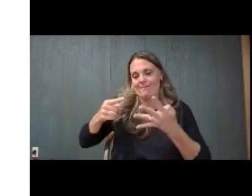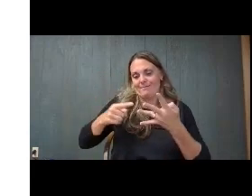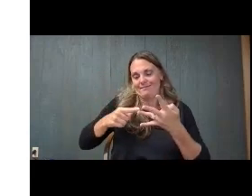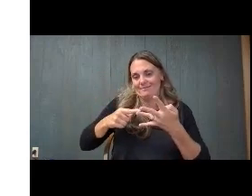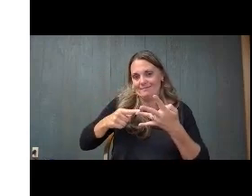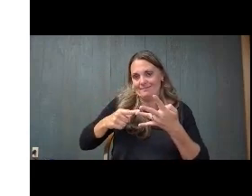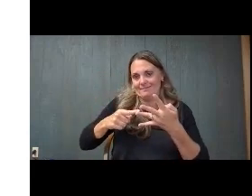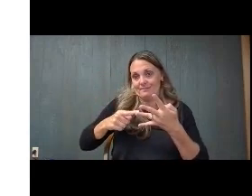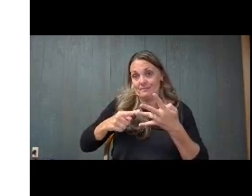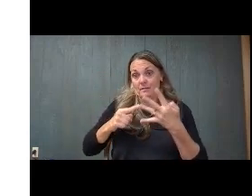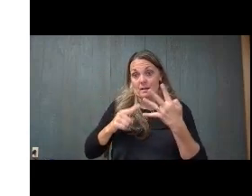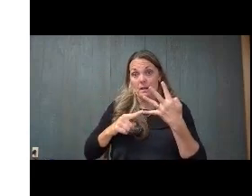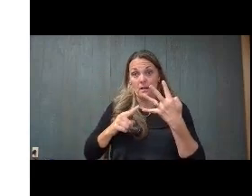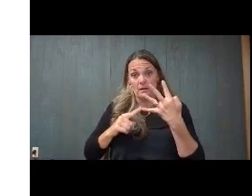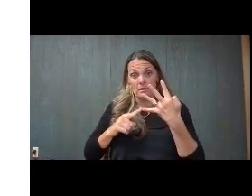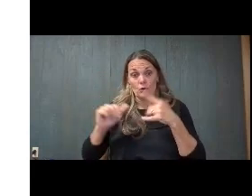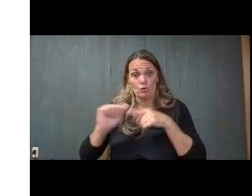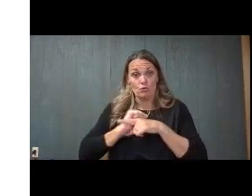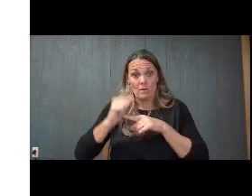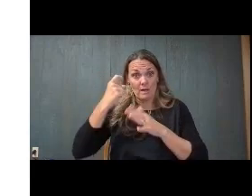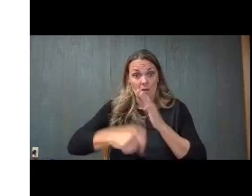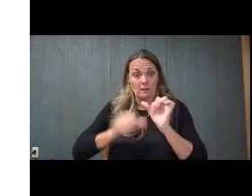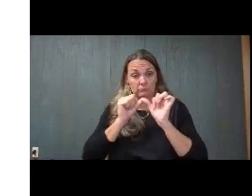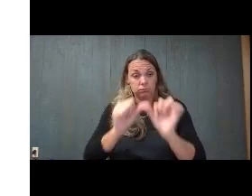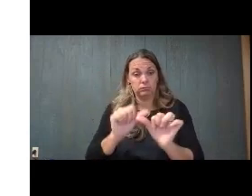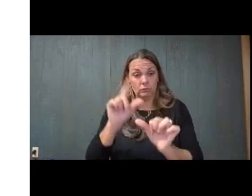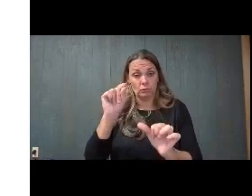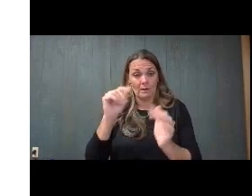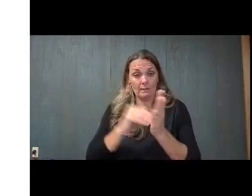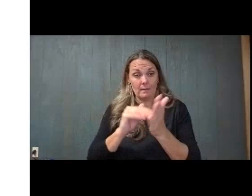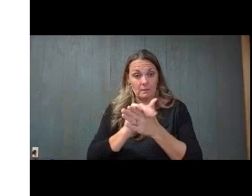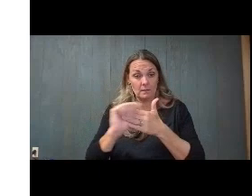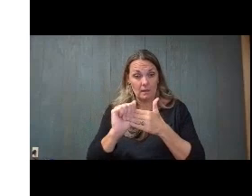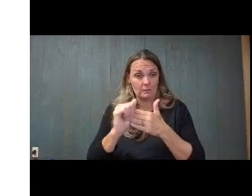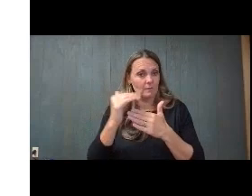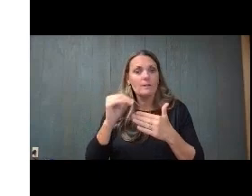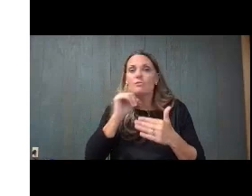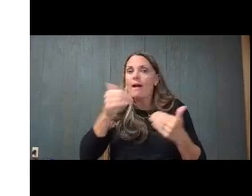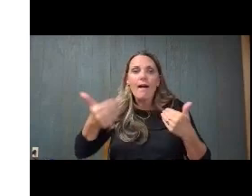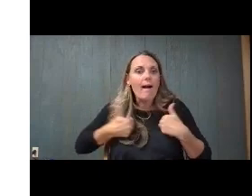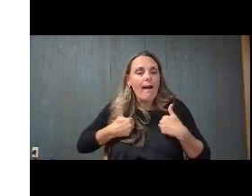and year for training costs. Stay at $20,000 as we aren't hiring anybody else.